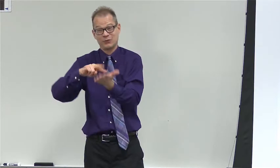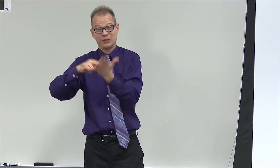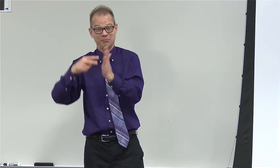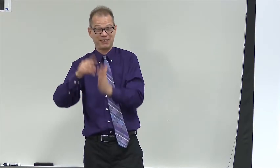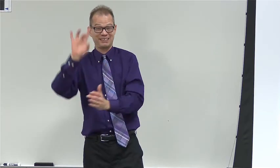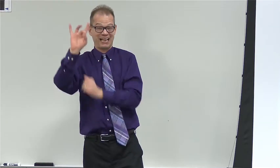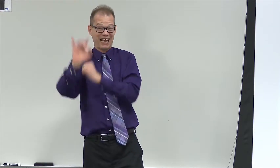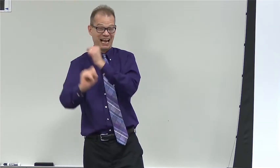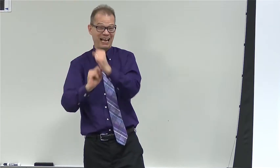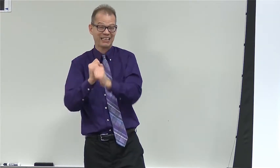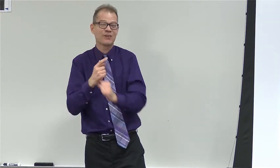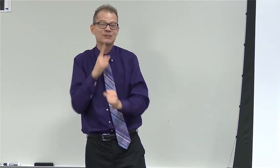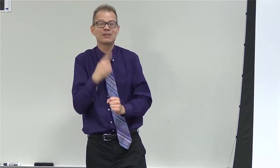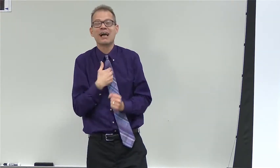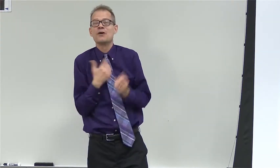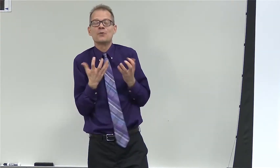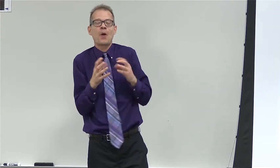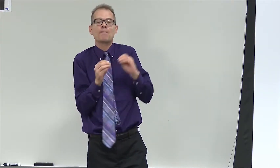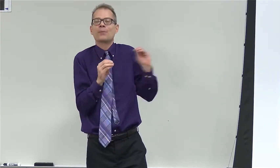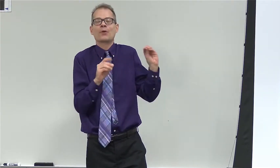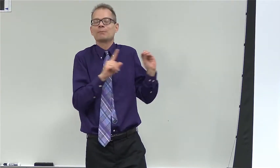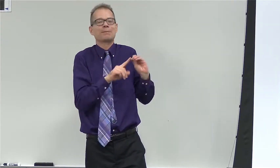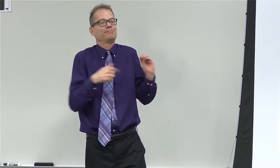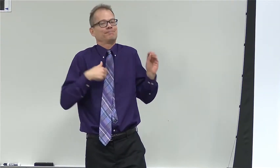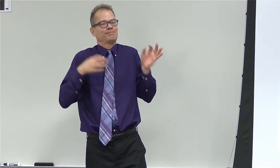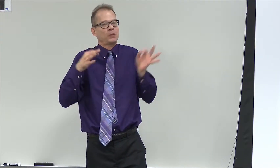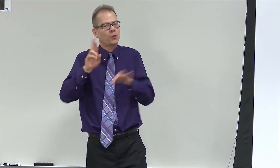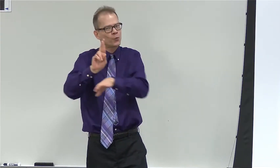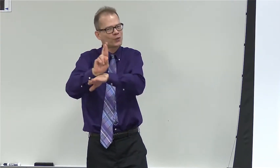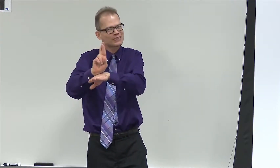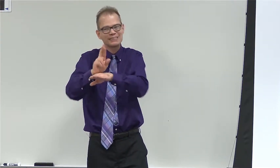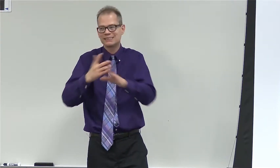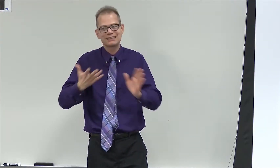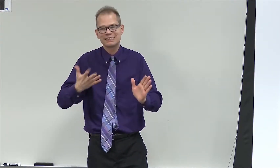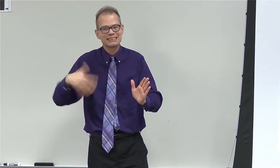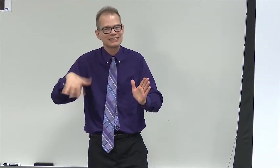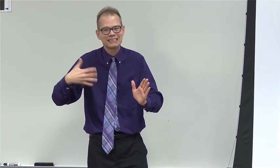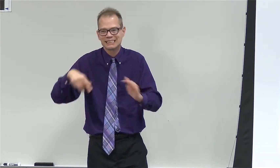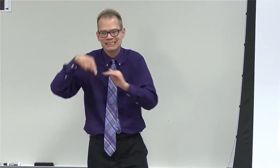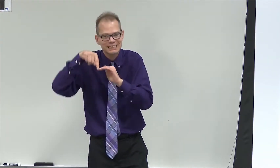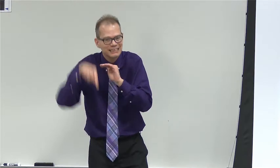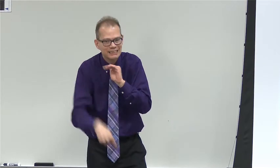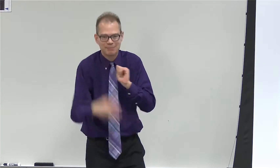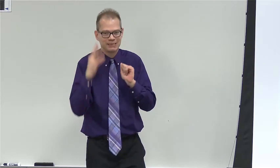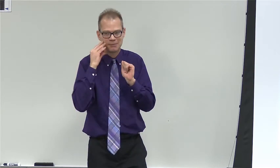and medical school for 8 years, and I wanted to move, but for my residency,